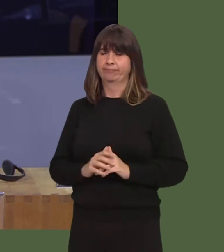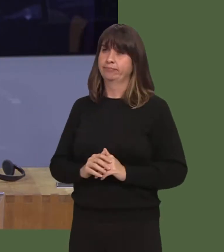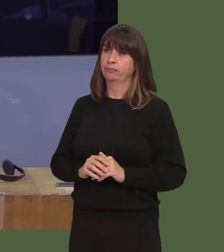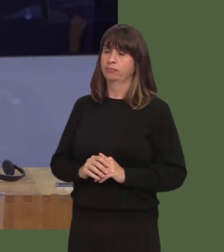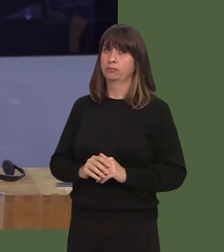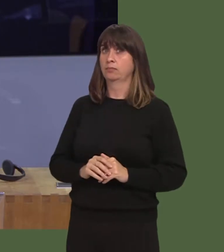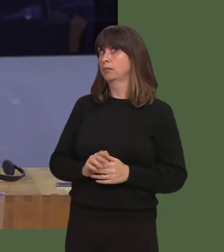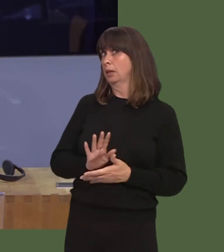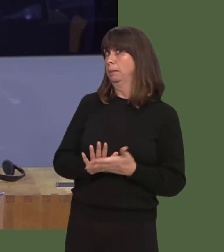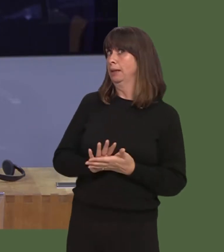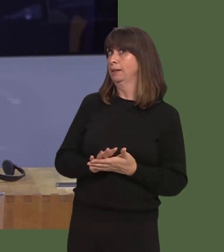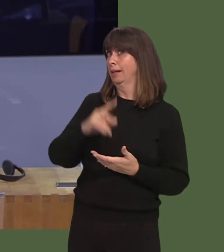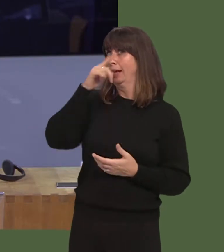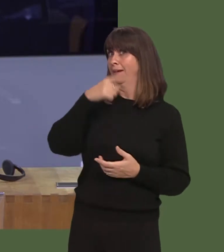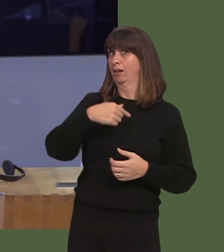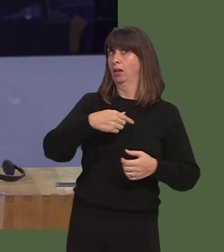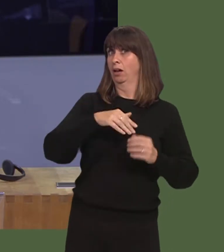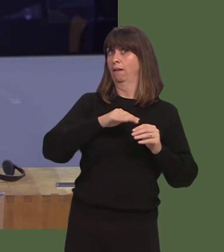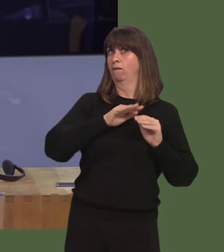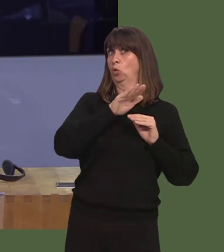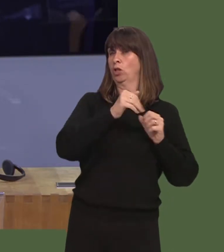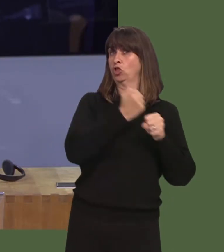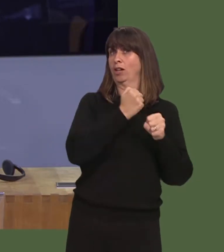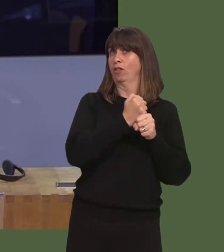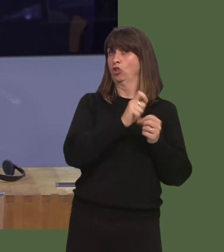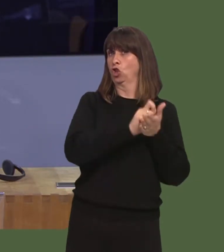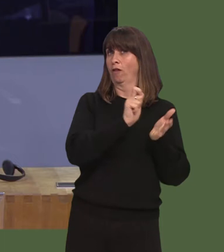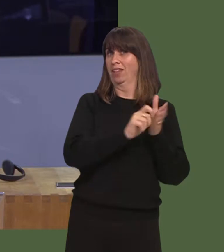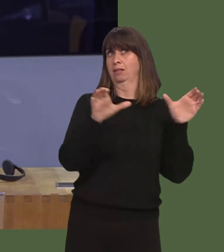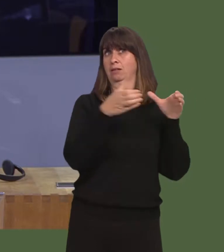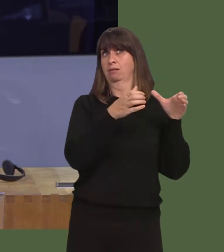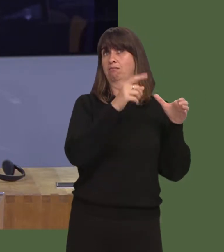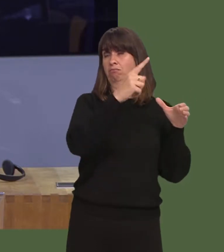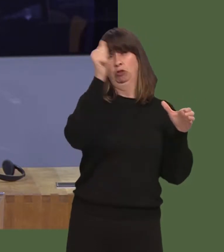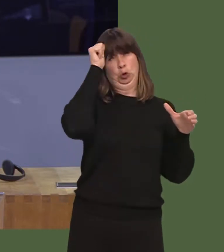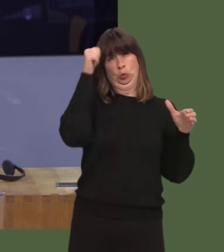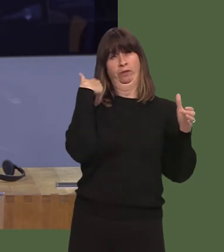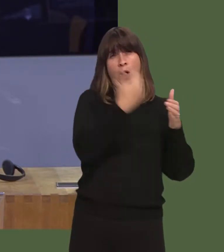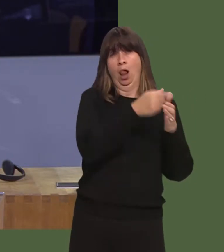The basic idea of the future generations office, and it's not a new idea, is simply that, the